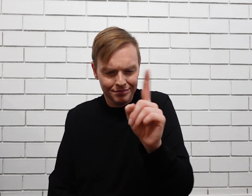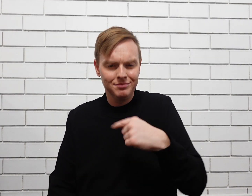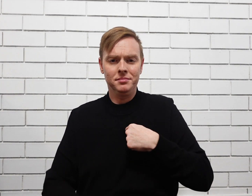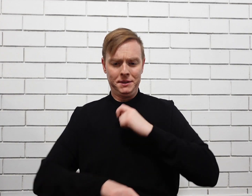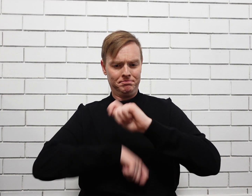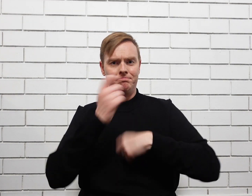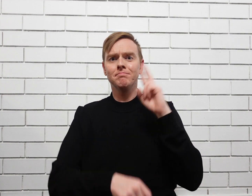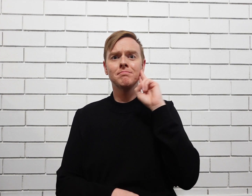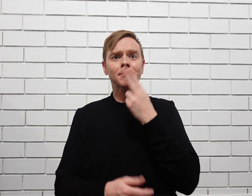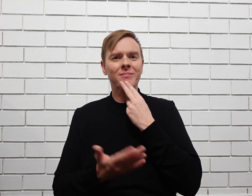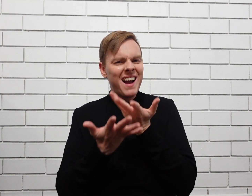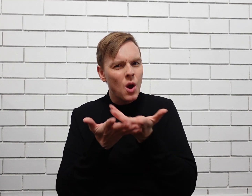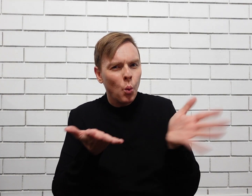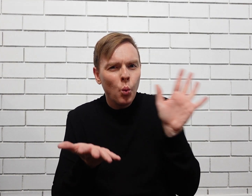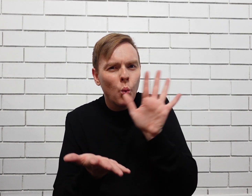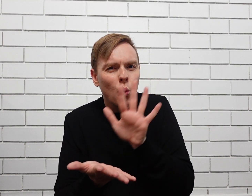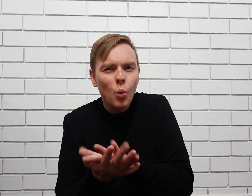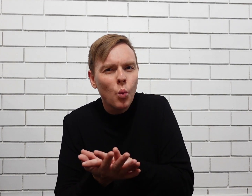How did I became Deaf?